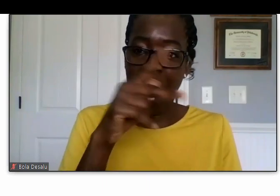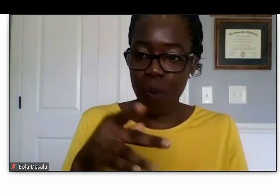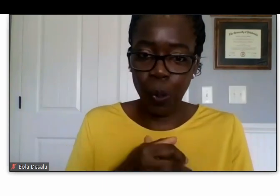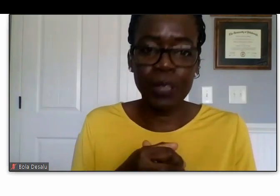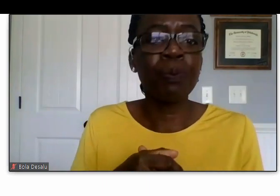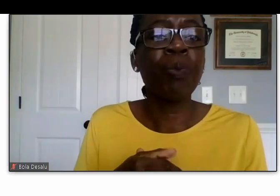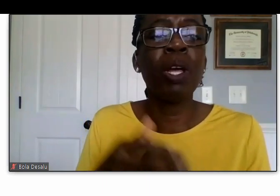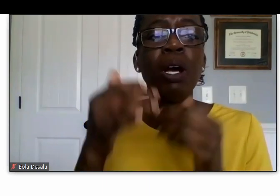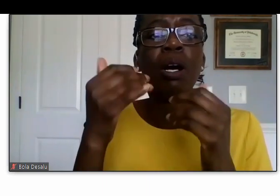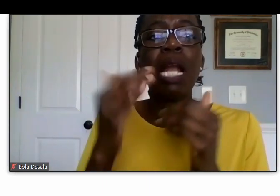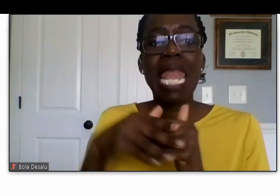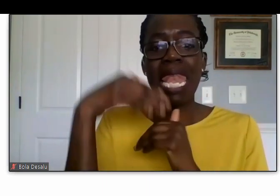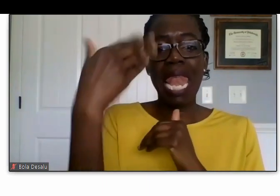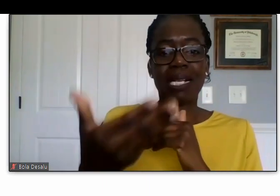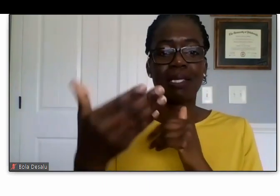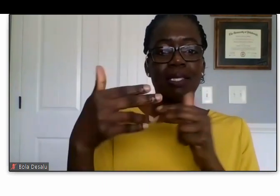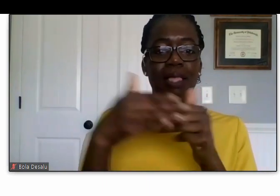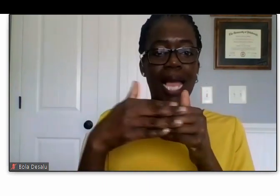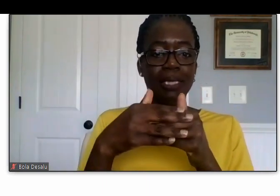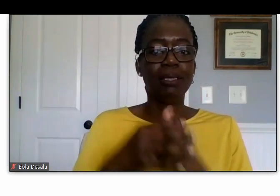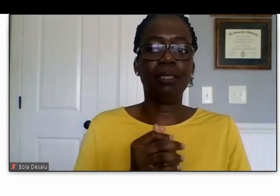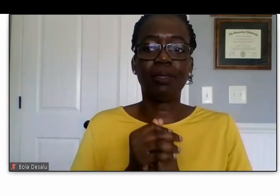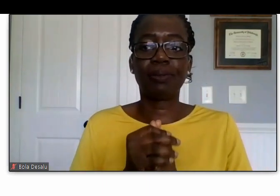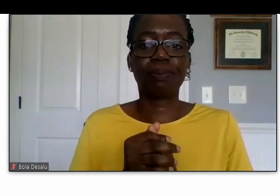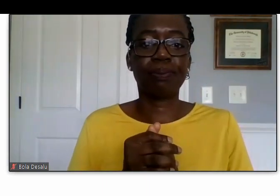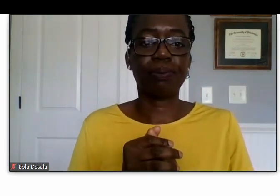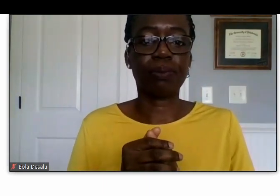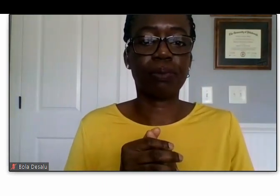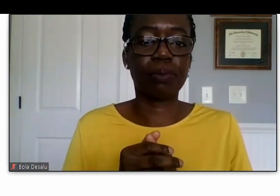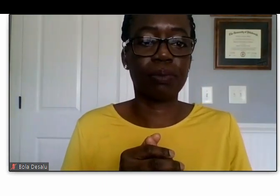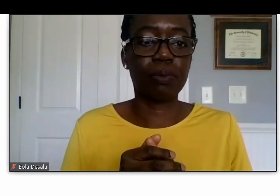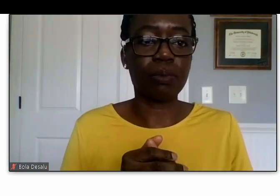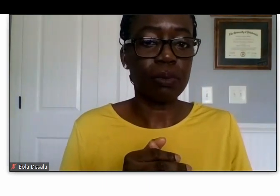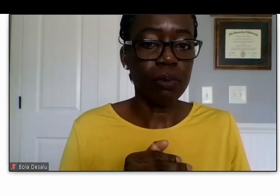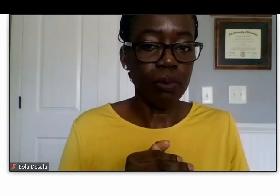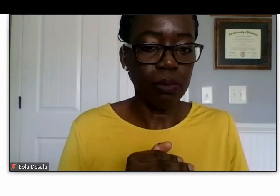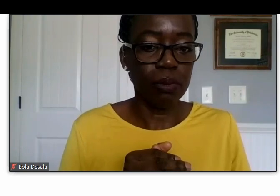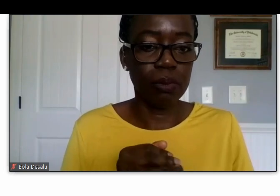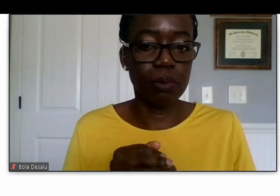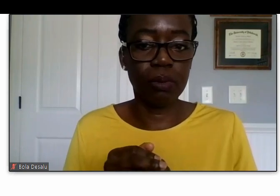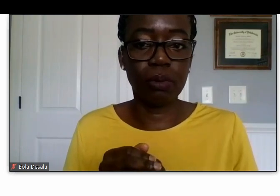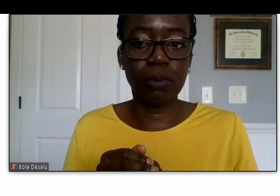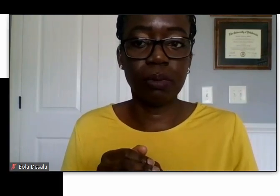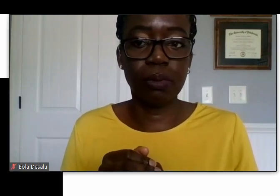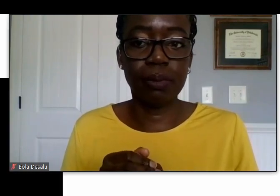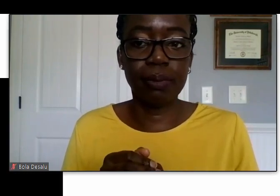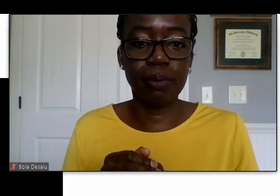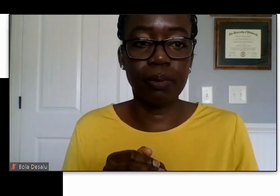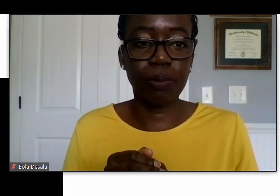and it shows you the difference on the PowerPoint If the next slide can be shown please.